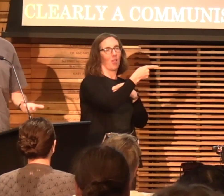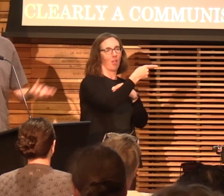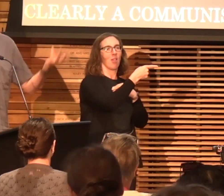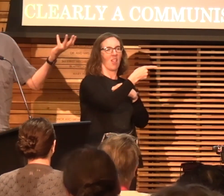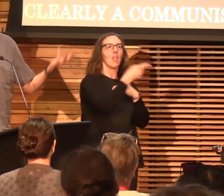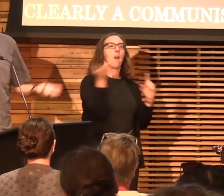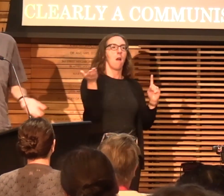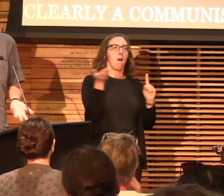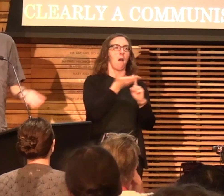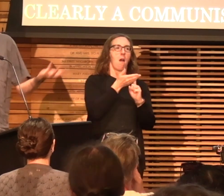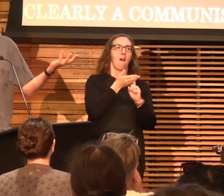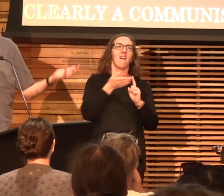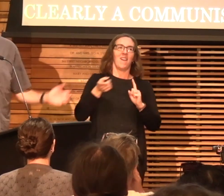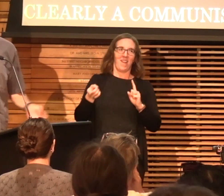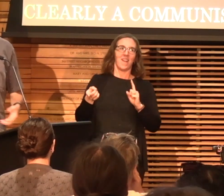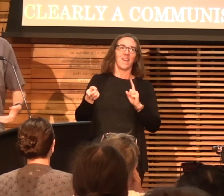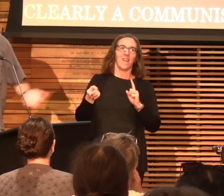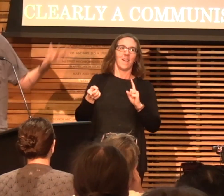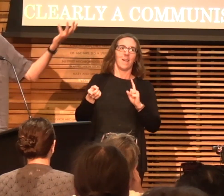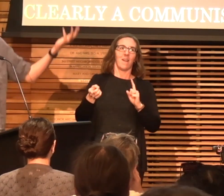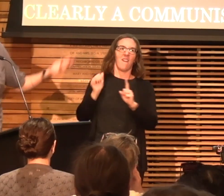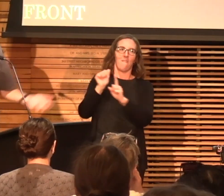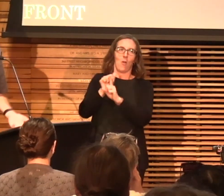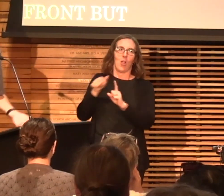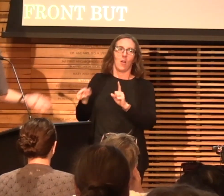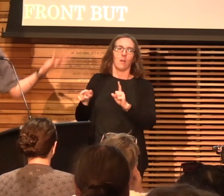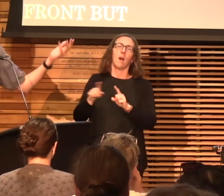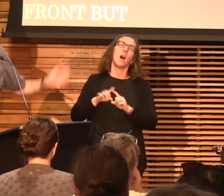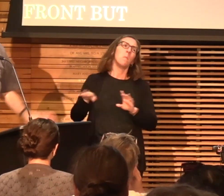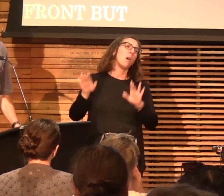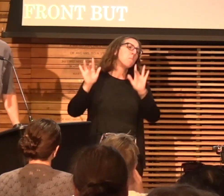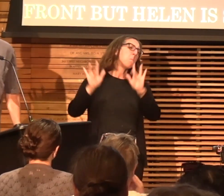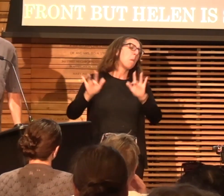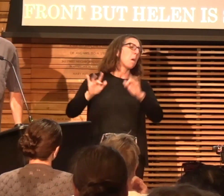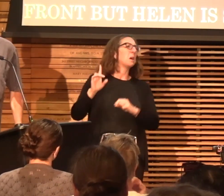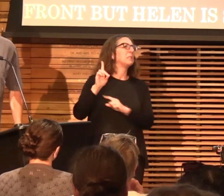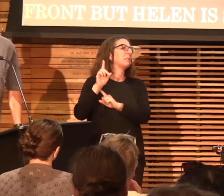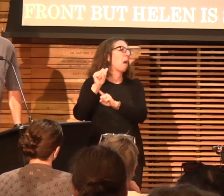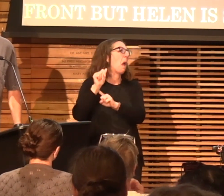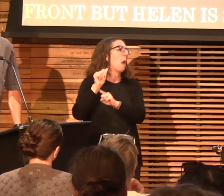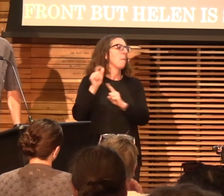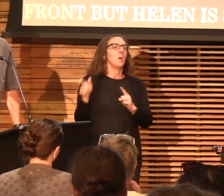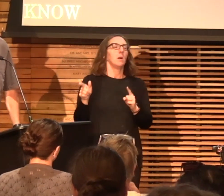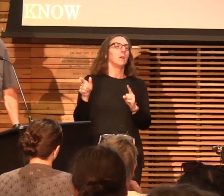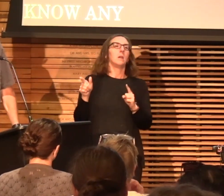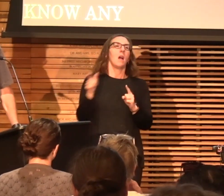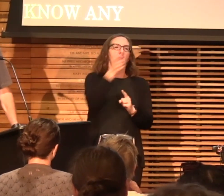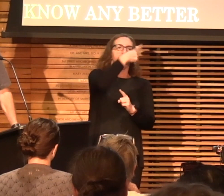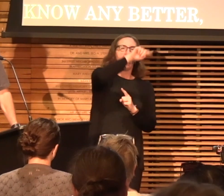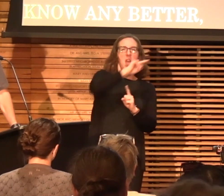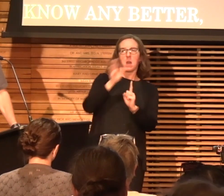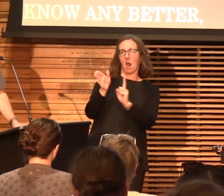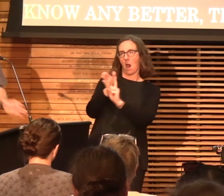but Helen is too, you know, she's disabled, she doesn't know any better. She was manipulated by these communists.